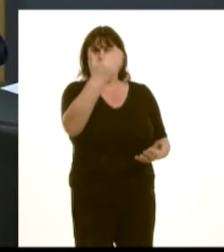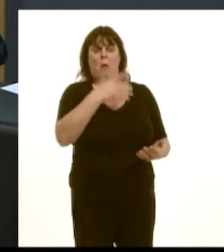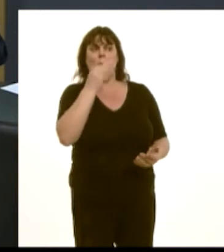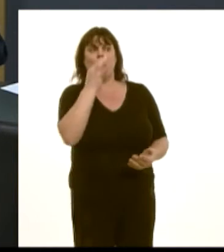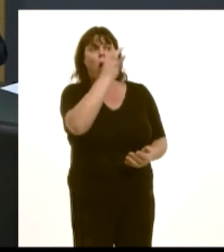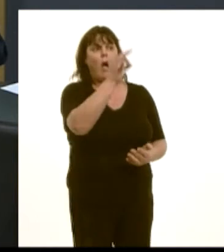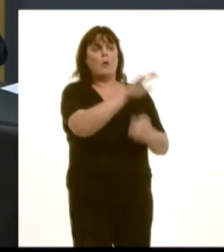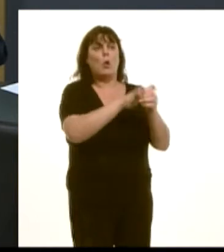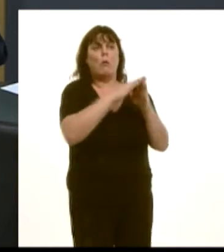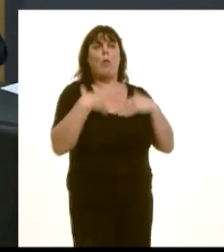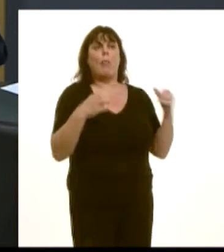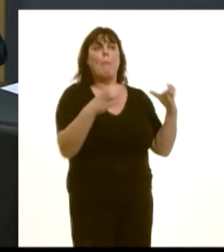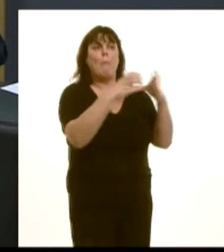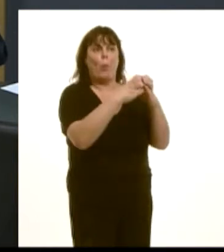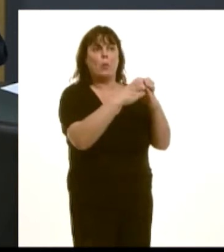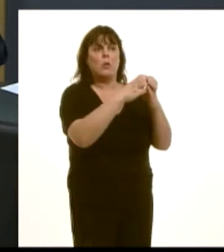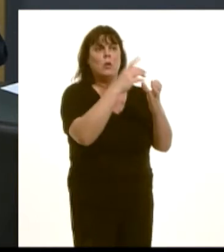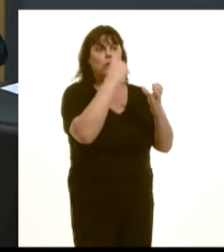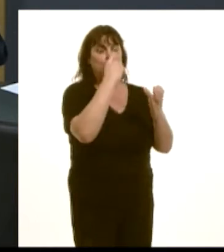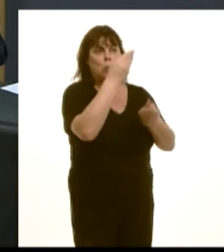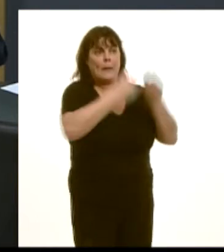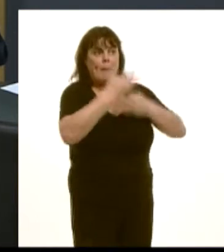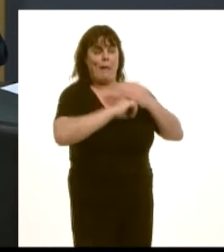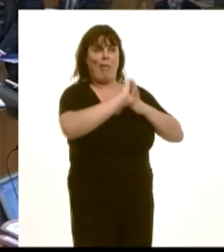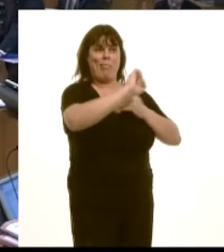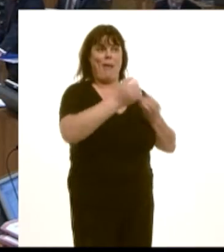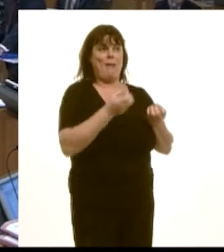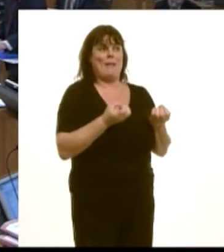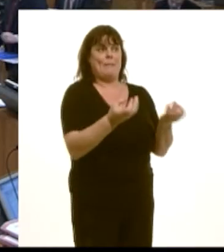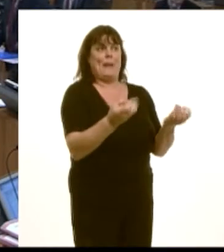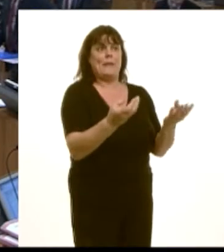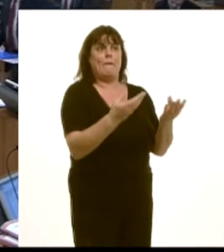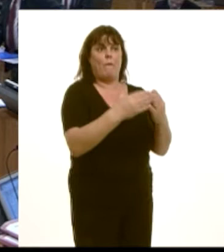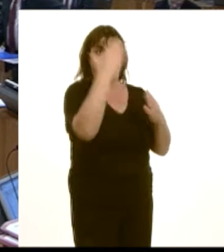and this Assembly on their expenditure of the funding that needs to be spent on services